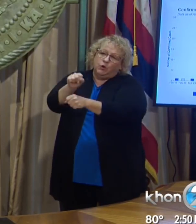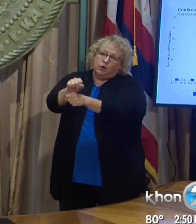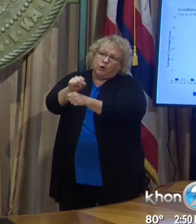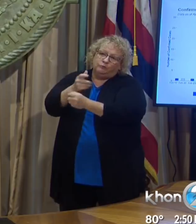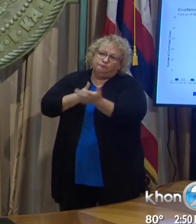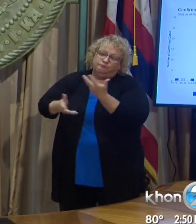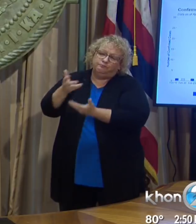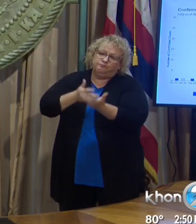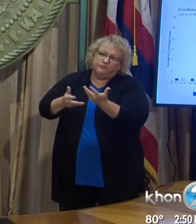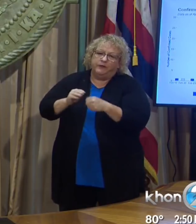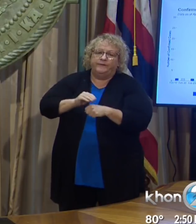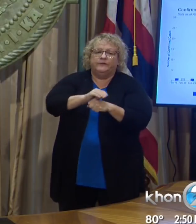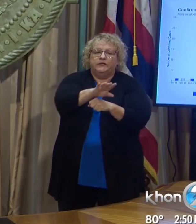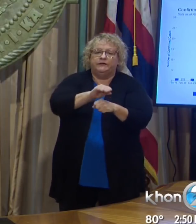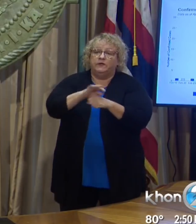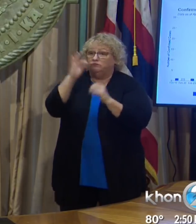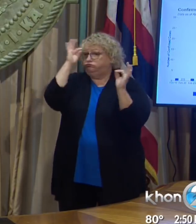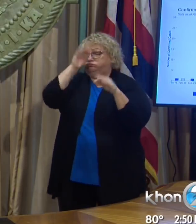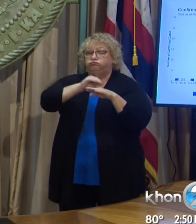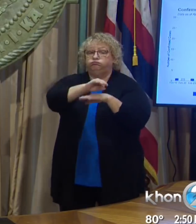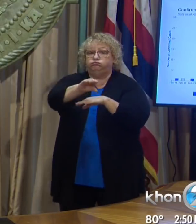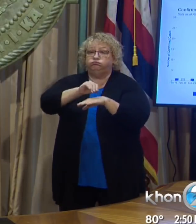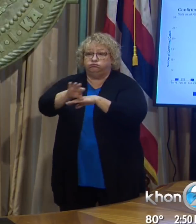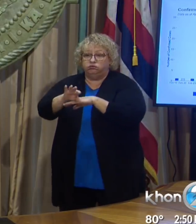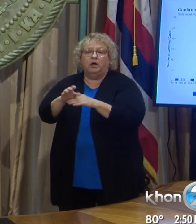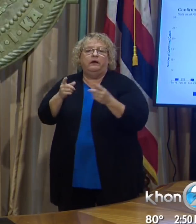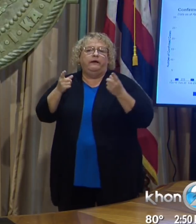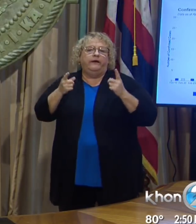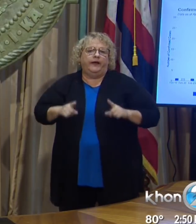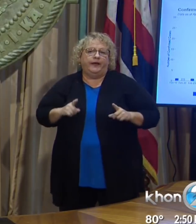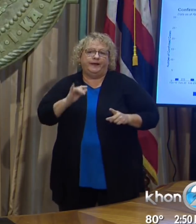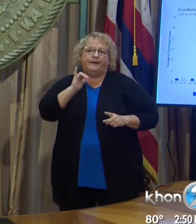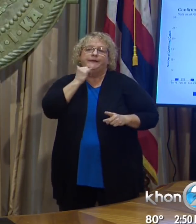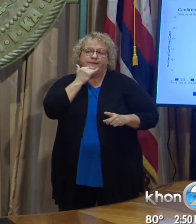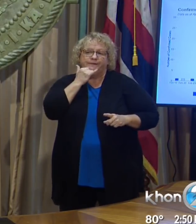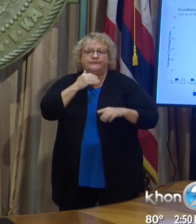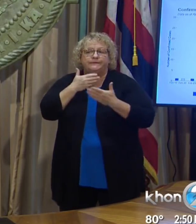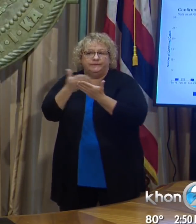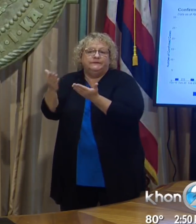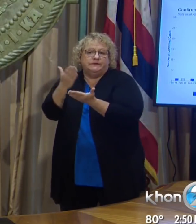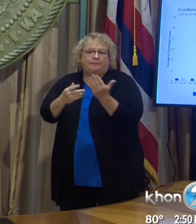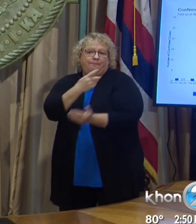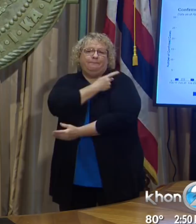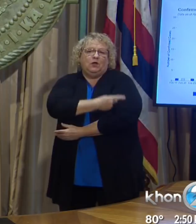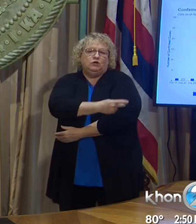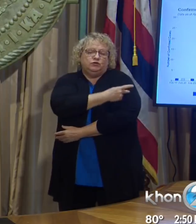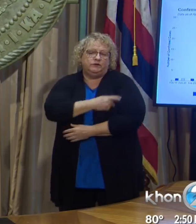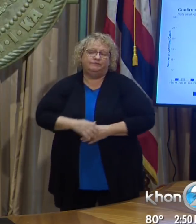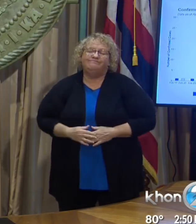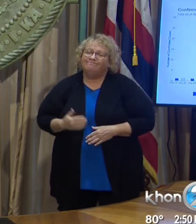RESULT OF A SINGLE INDIVIDUAL WHO WENT TO WORK WHILE ILL AND INFECTED OTHERS. AND OF COURSE, EVEN SOME